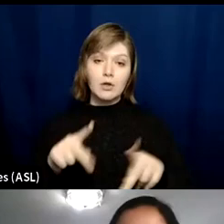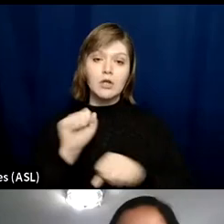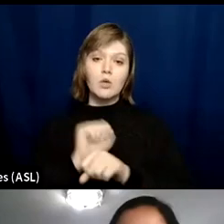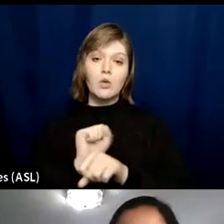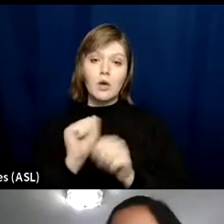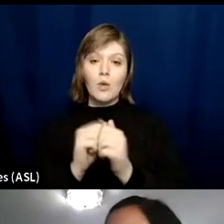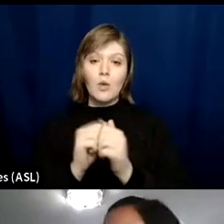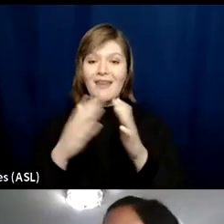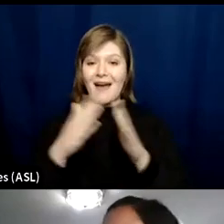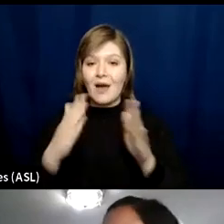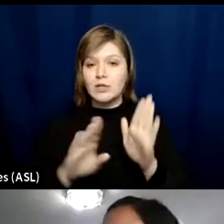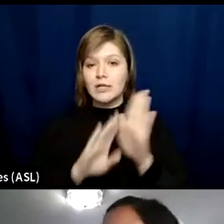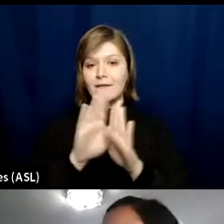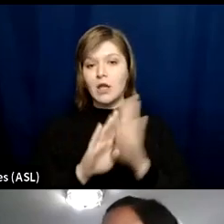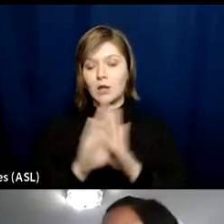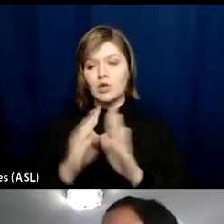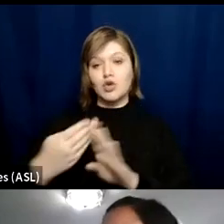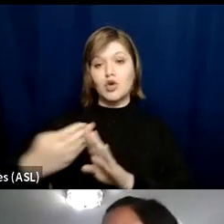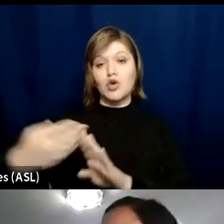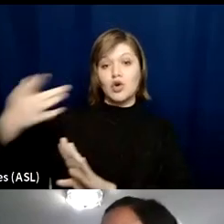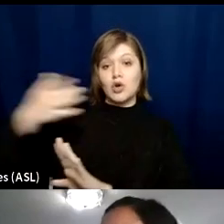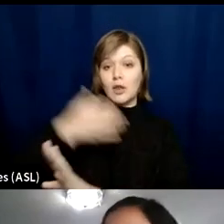have this, they can't hold it against because the client is not of age.